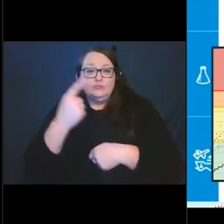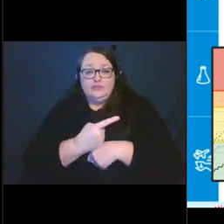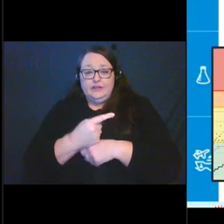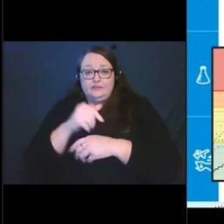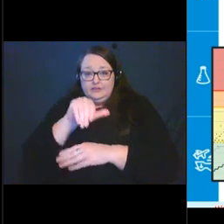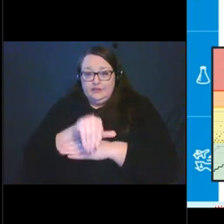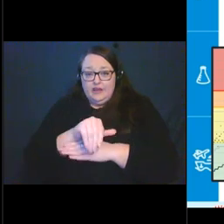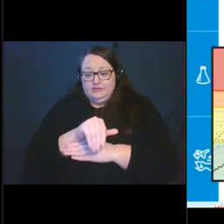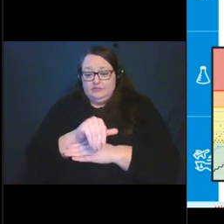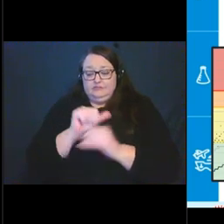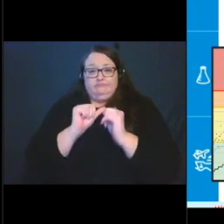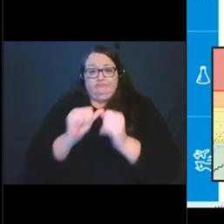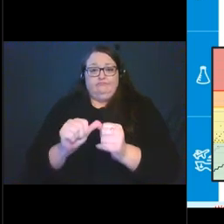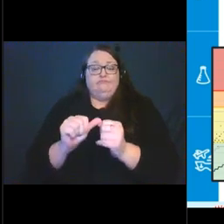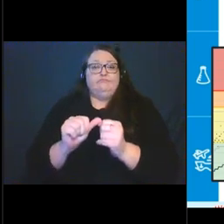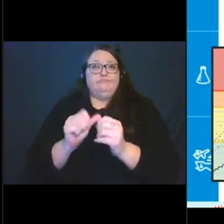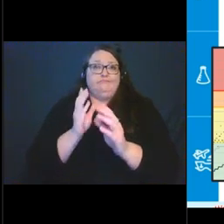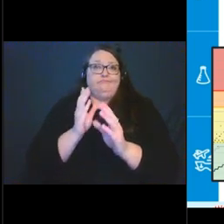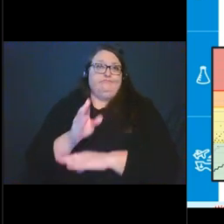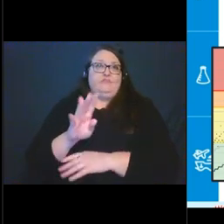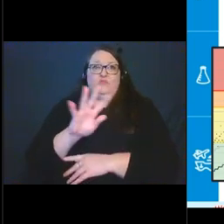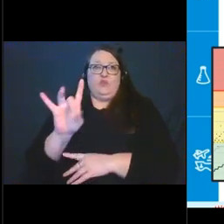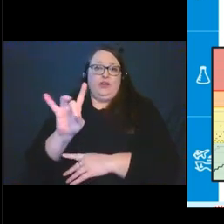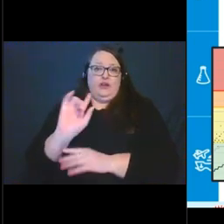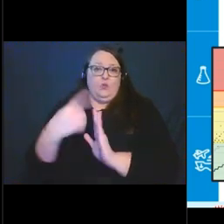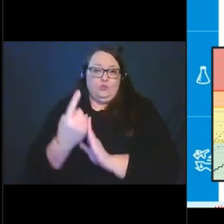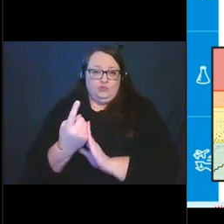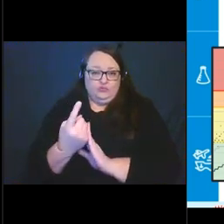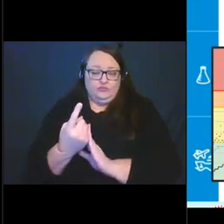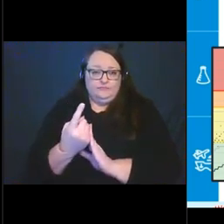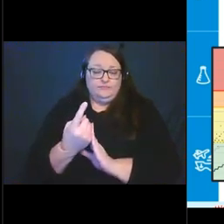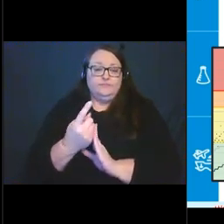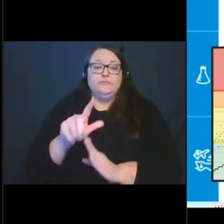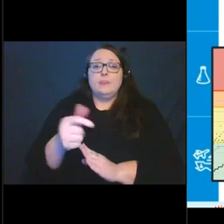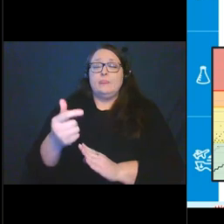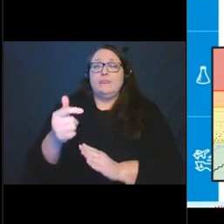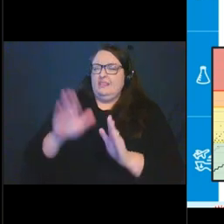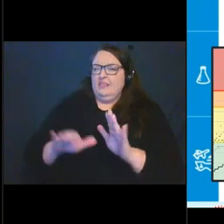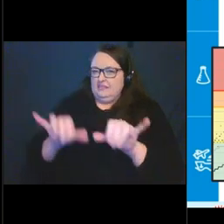period. The second less common way are those situations where the location is approaching an